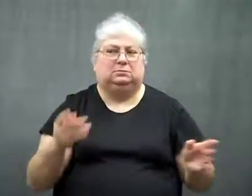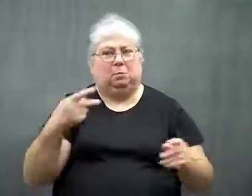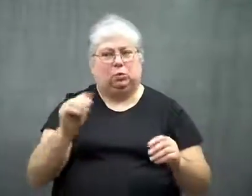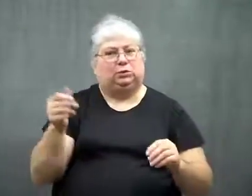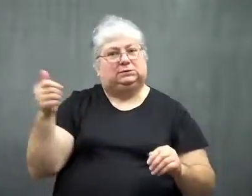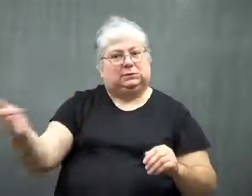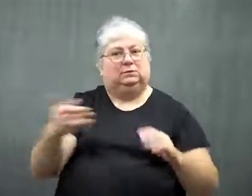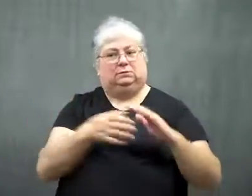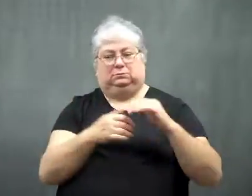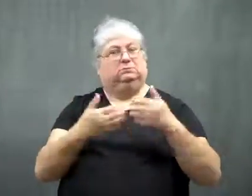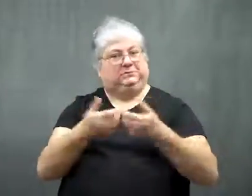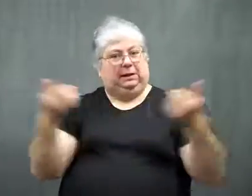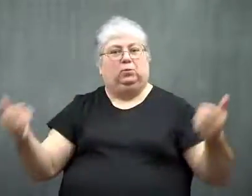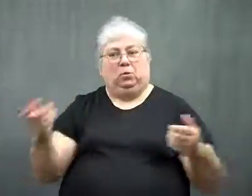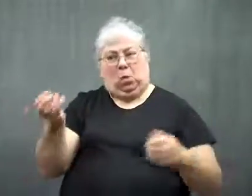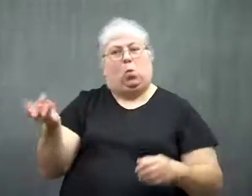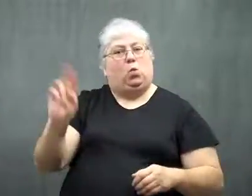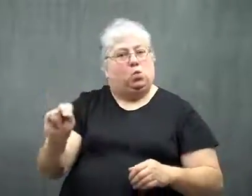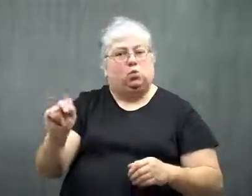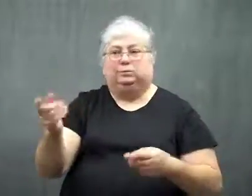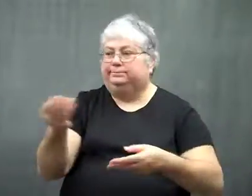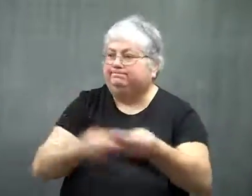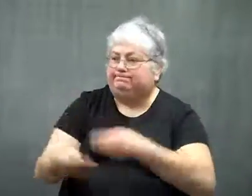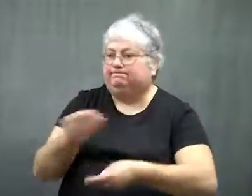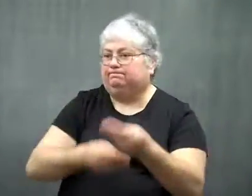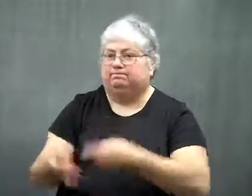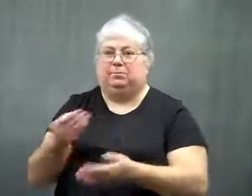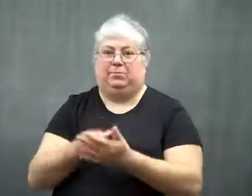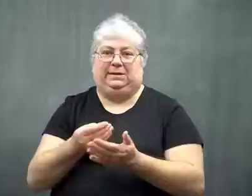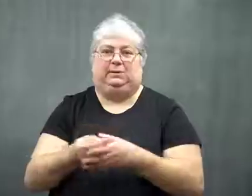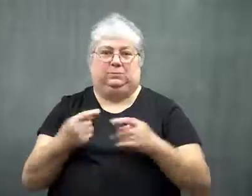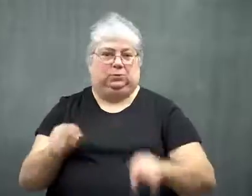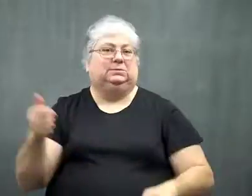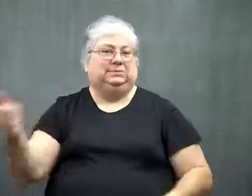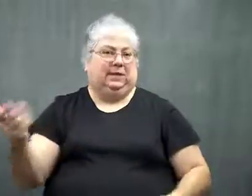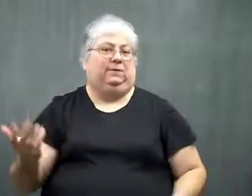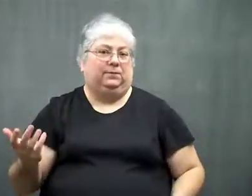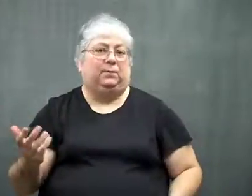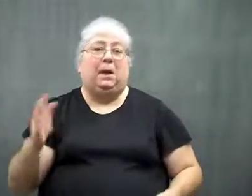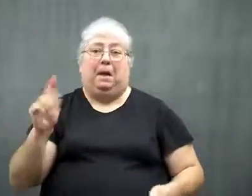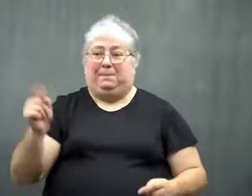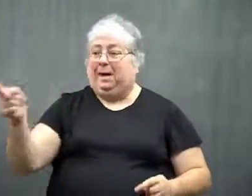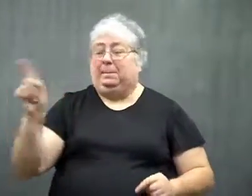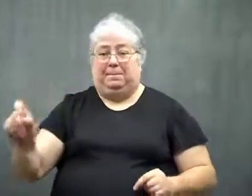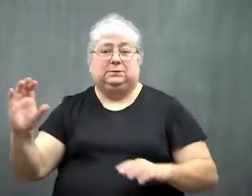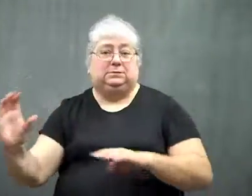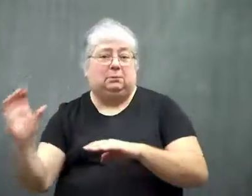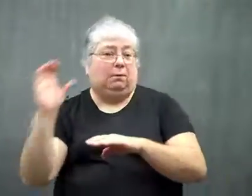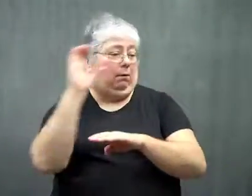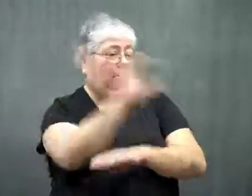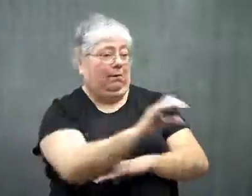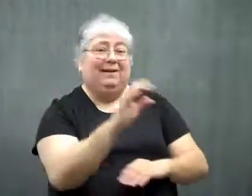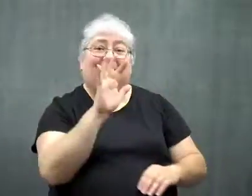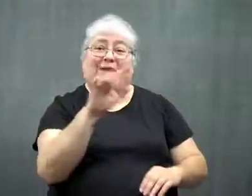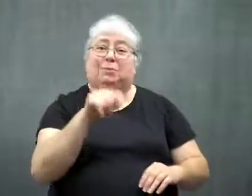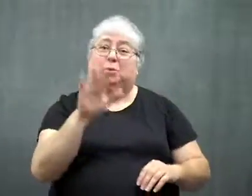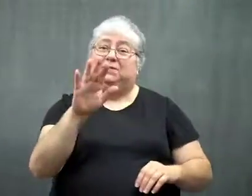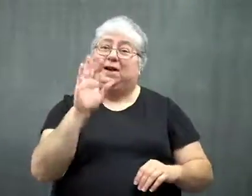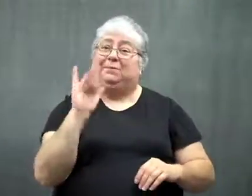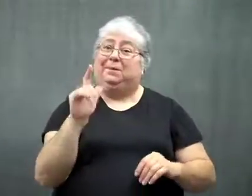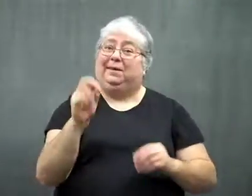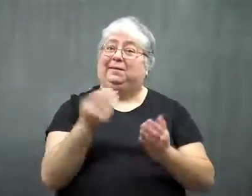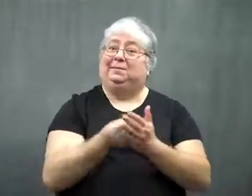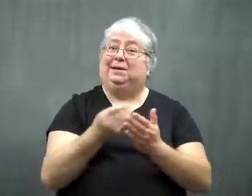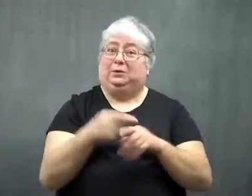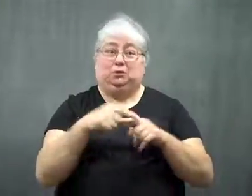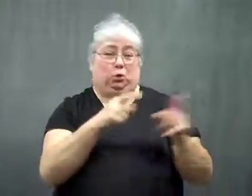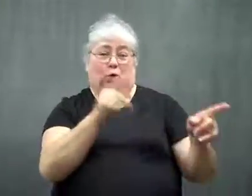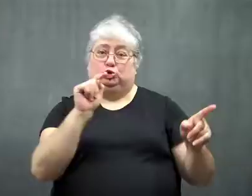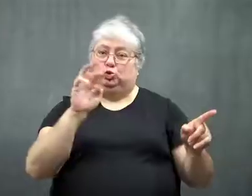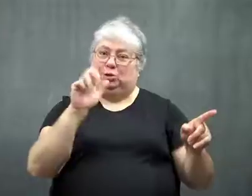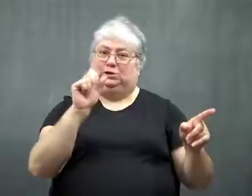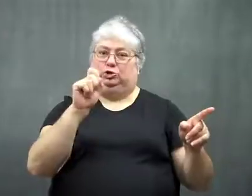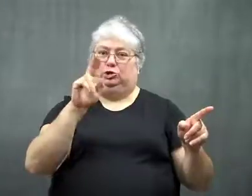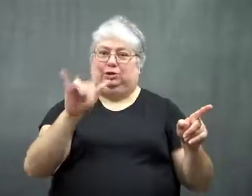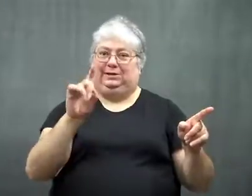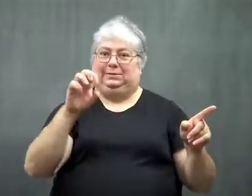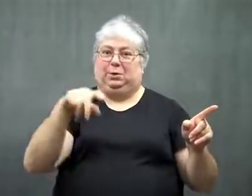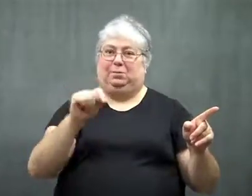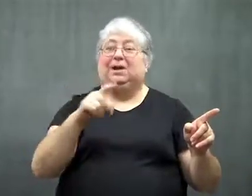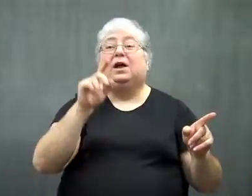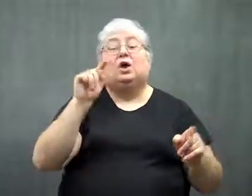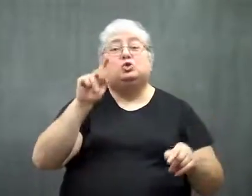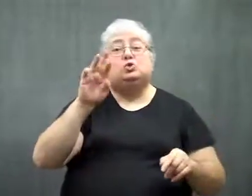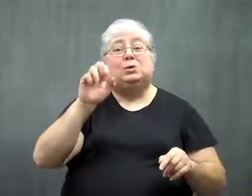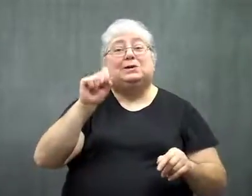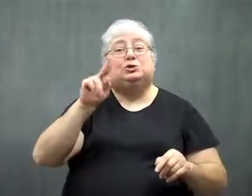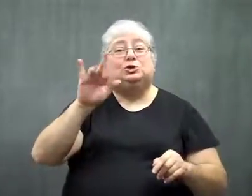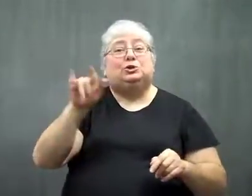It's a separate entity, with its own budget and revenue.